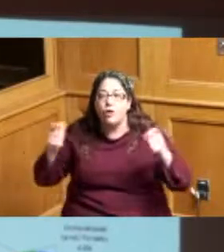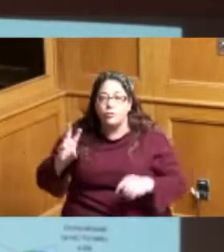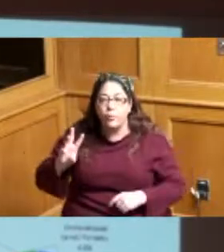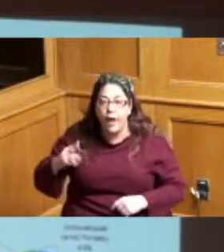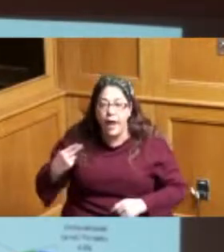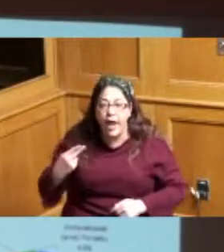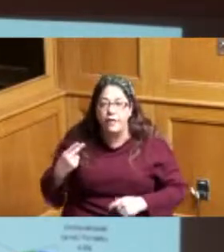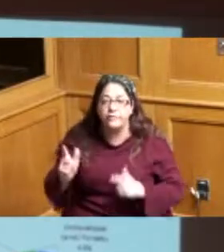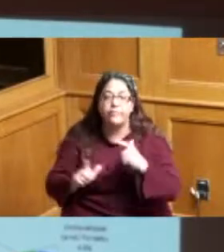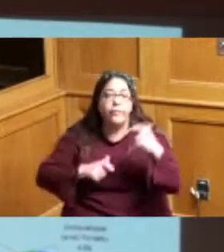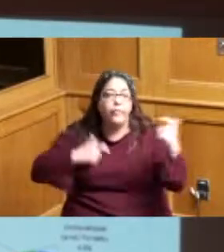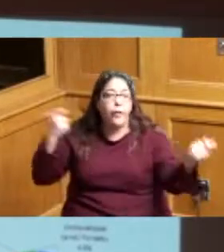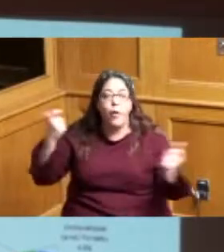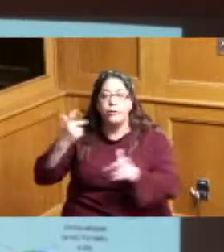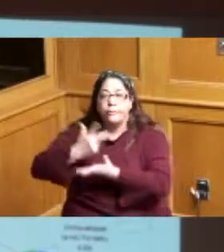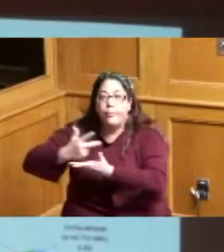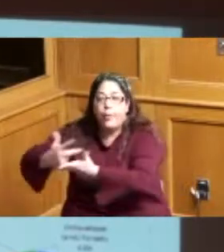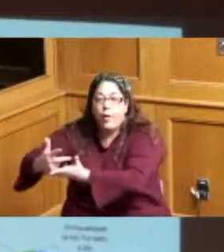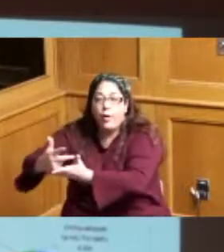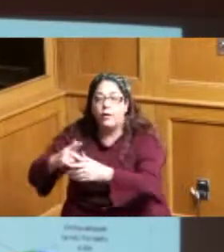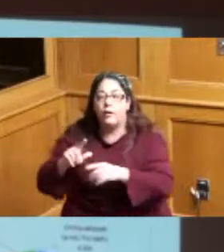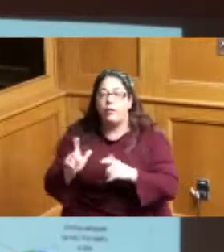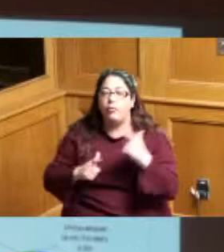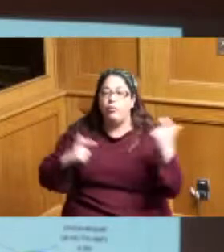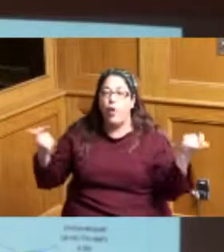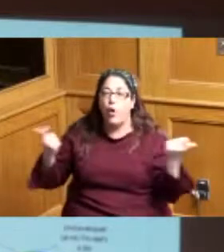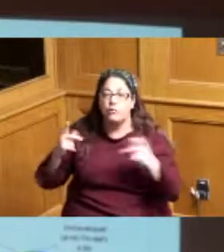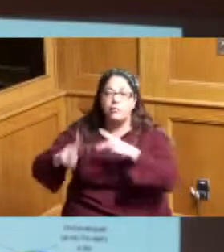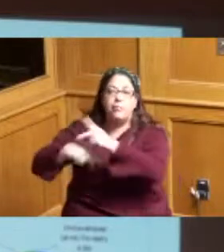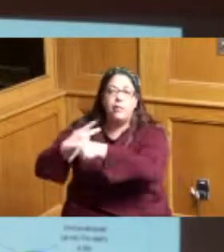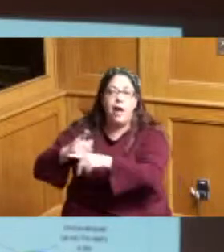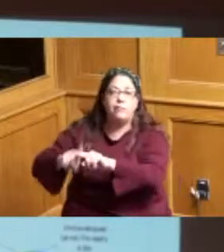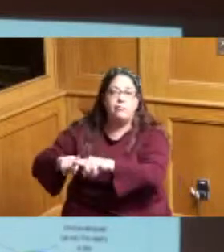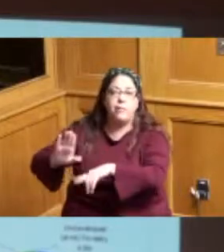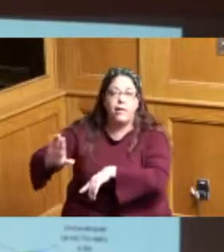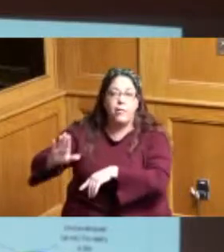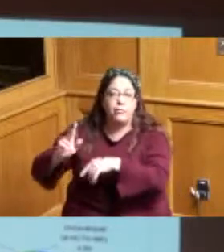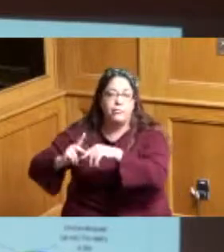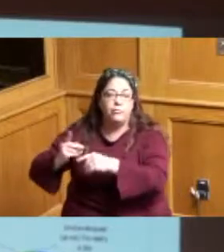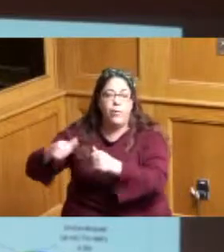kinds of parking lots and all kinds of properties you have so that just gives you a quick snapshot